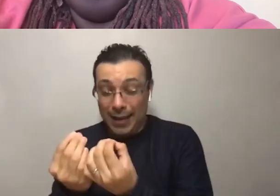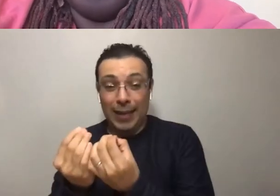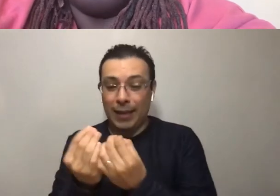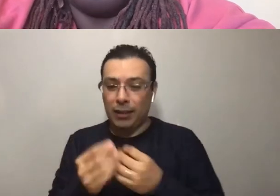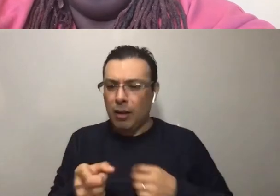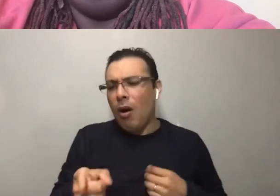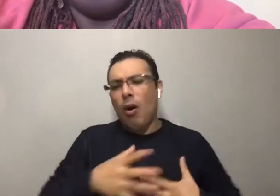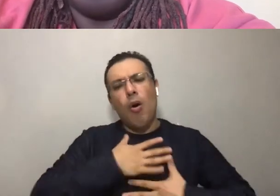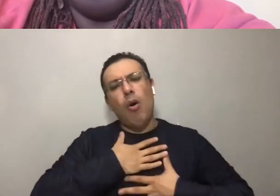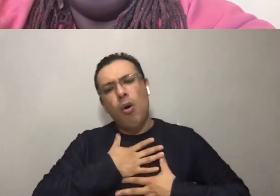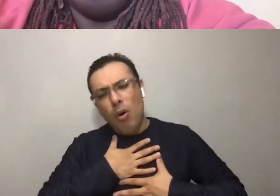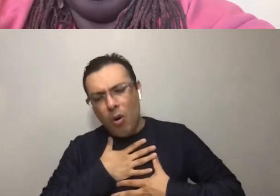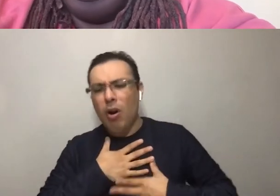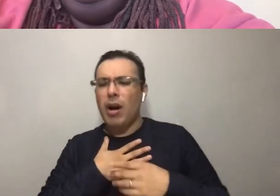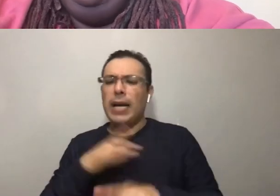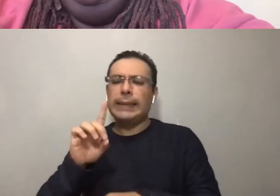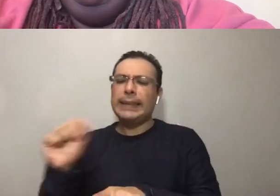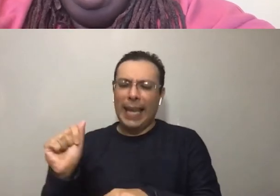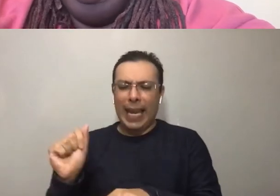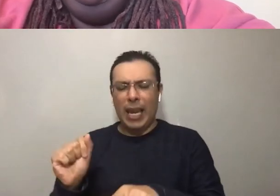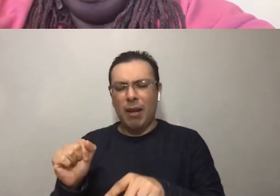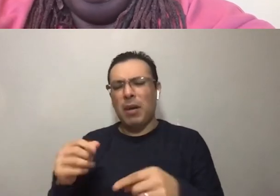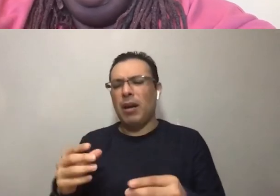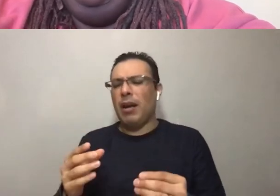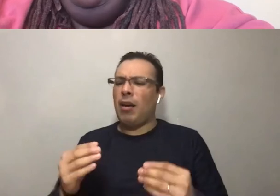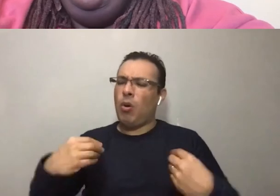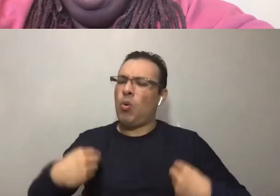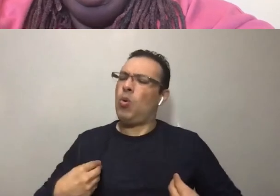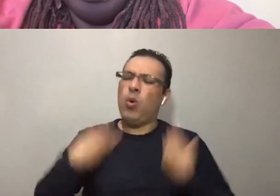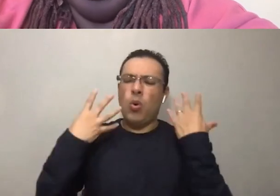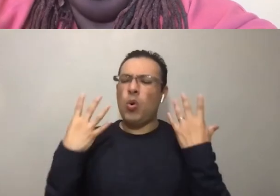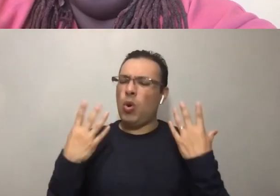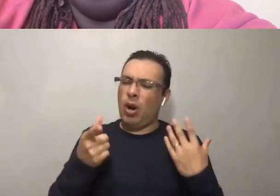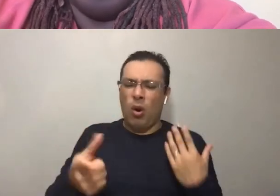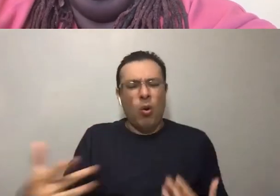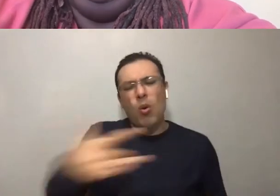presence to do other things that are not really good for our community or other communities,